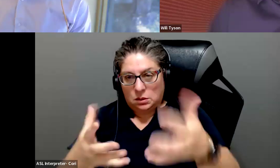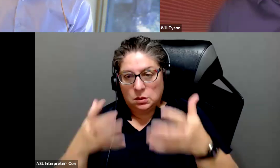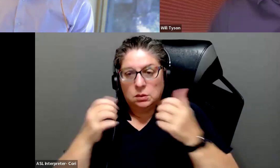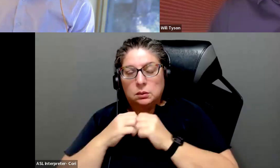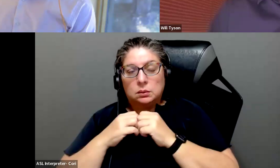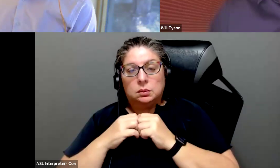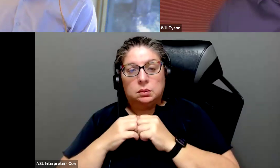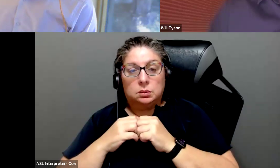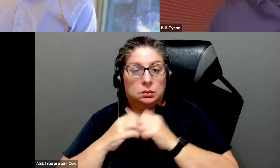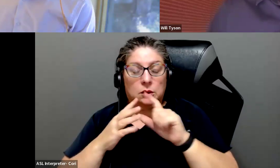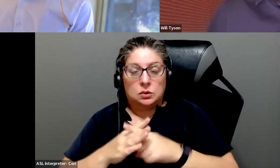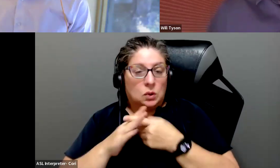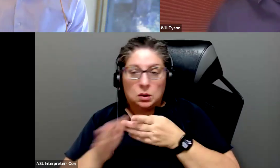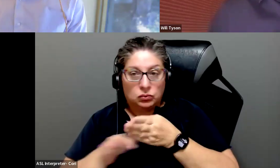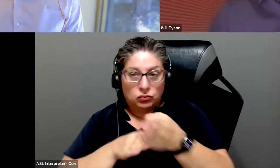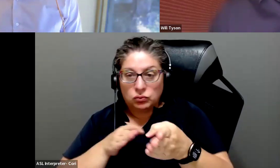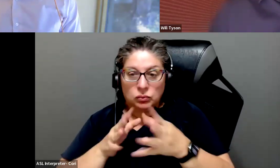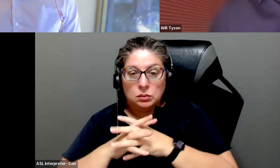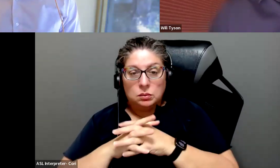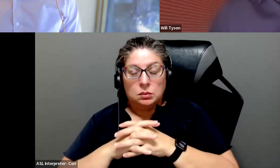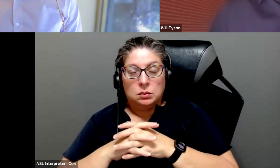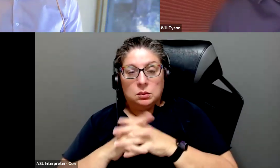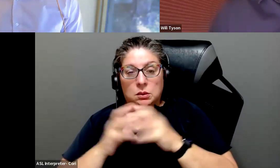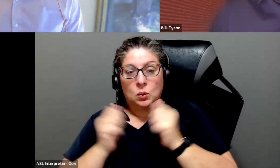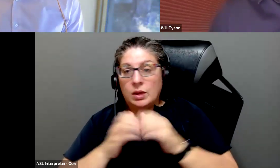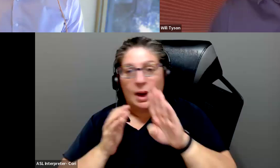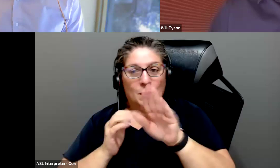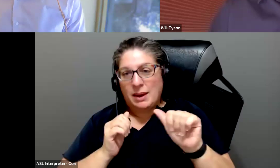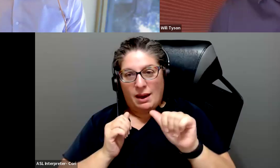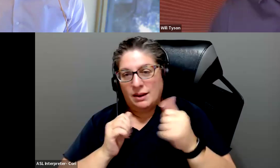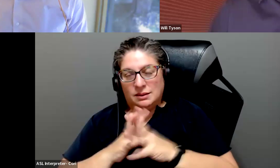And you know start their careers without a bachelors degree. We